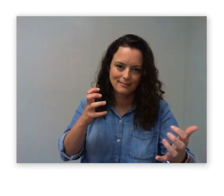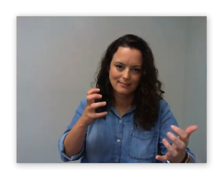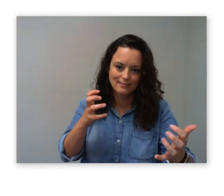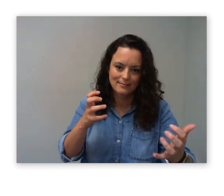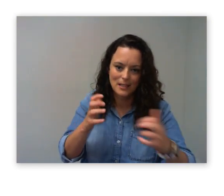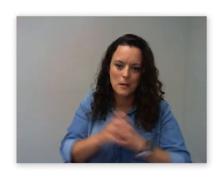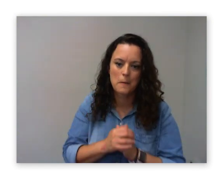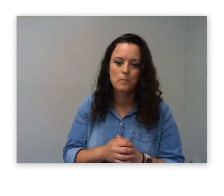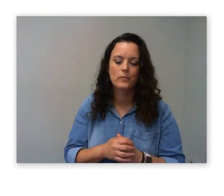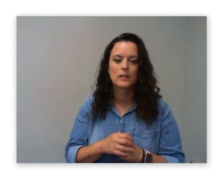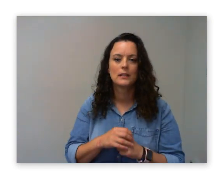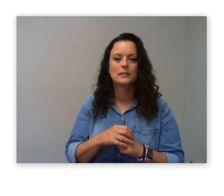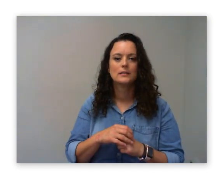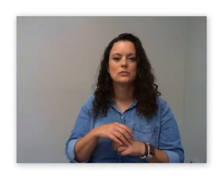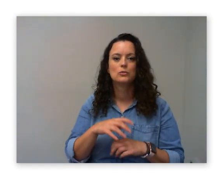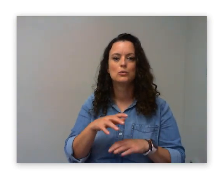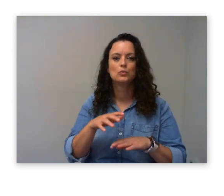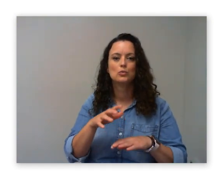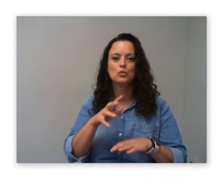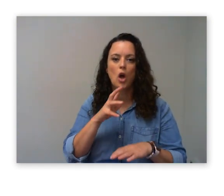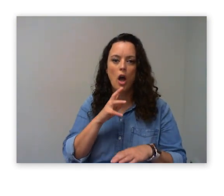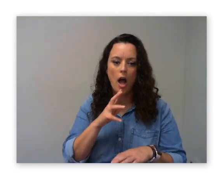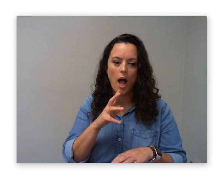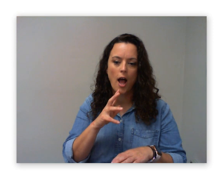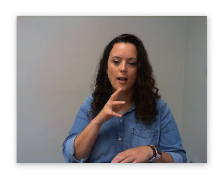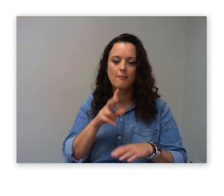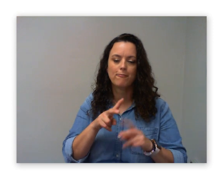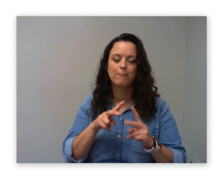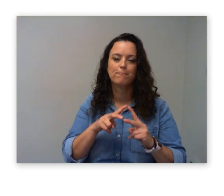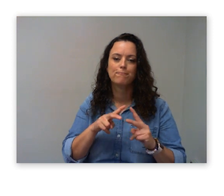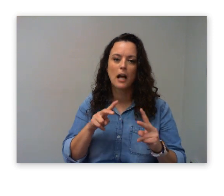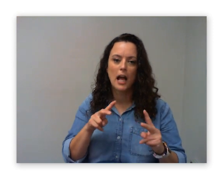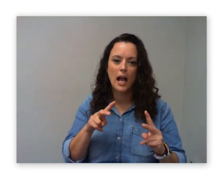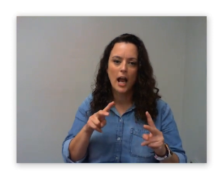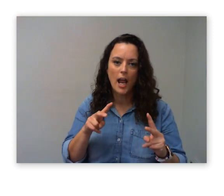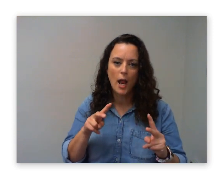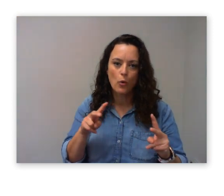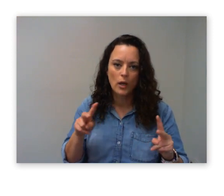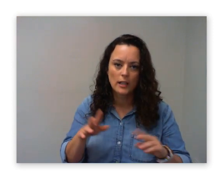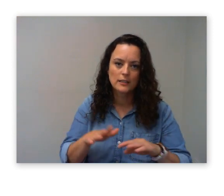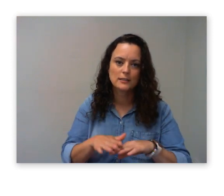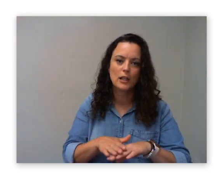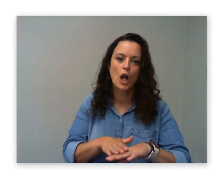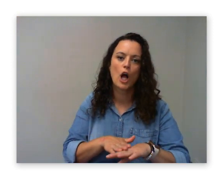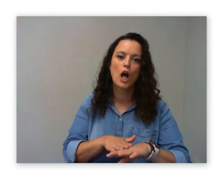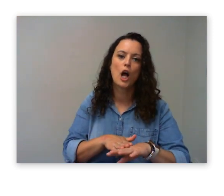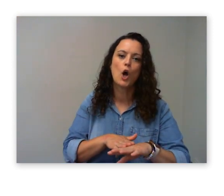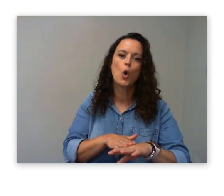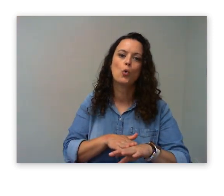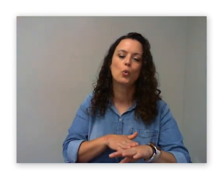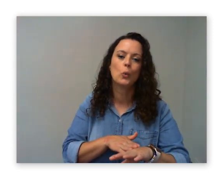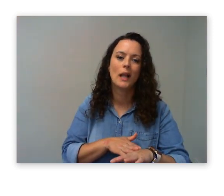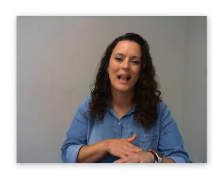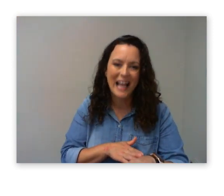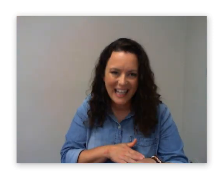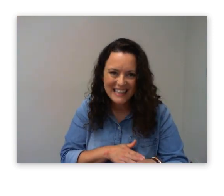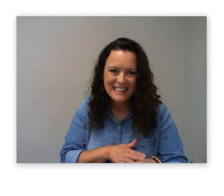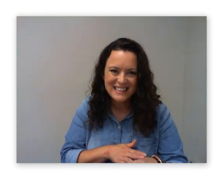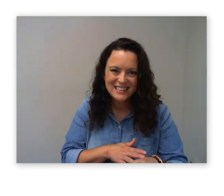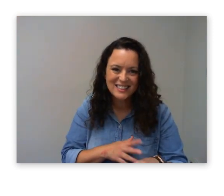you don't need to talk very slowly um that just any lip reading that they might be